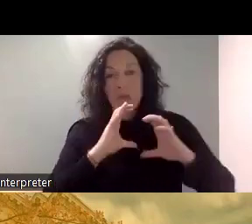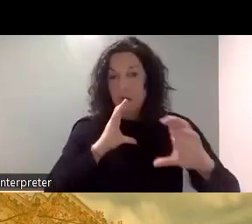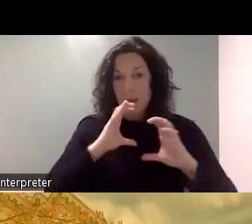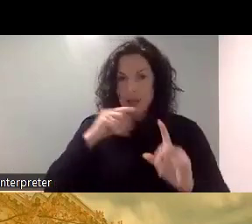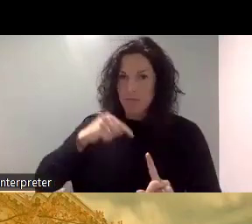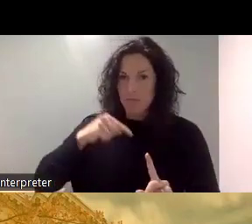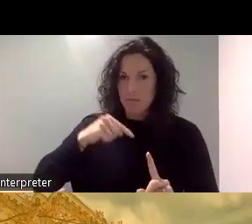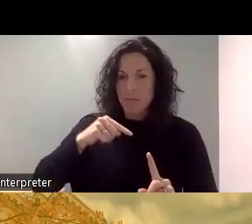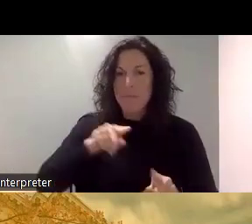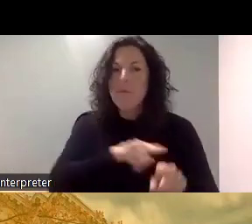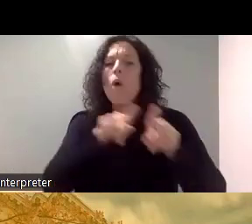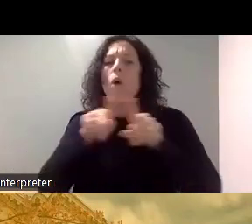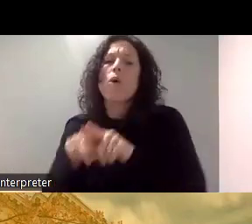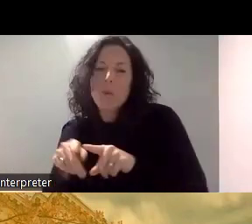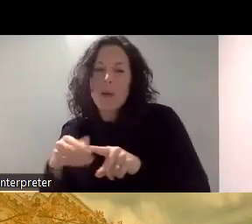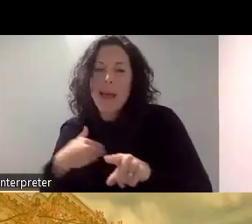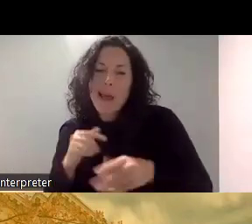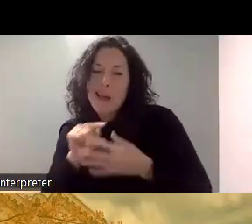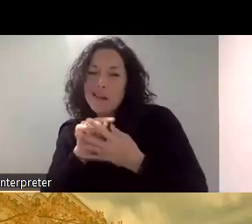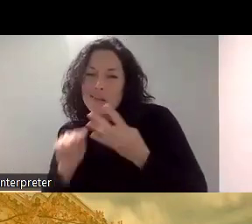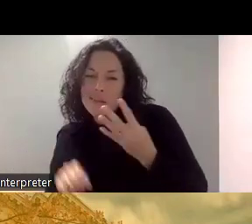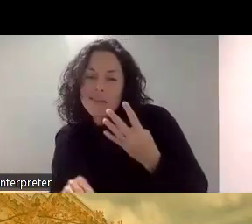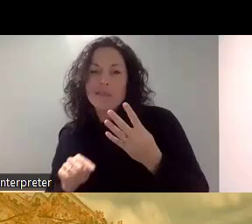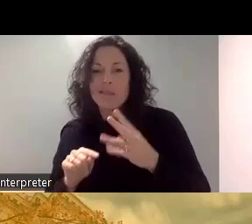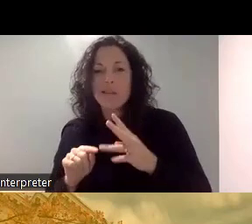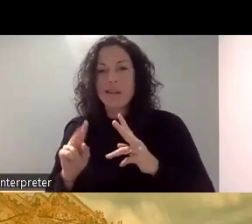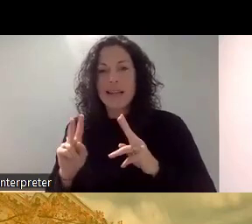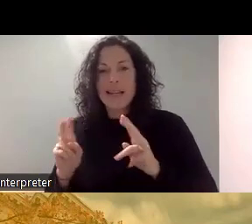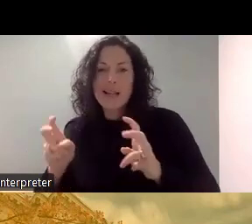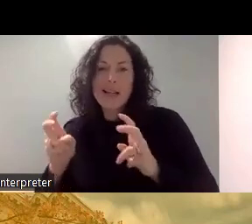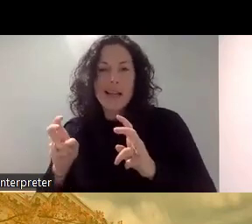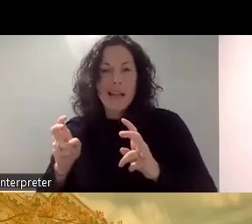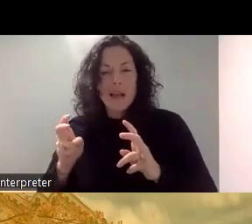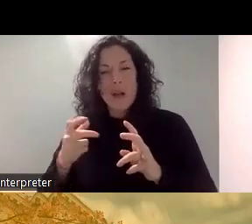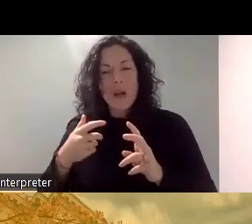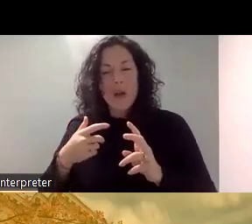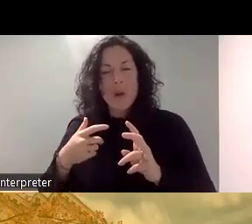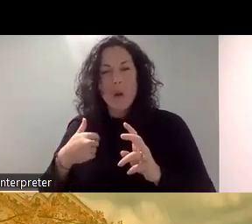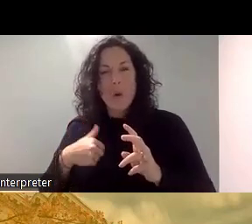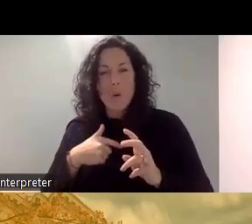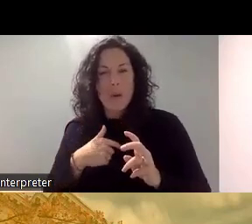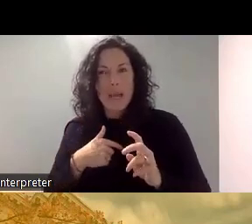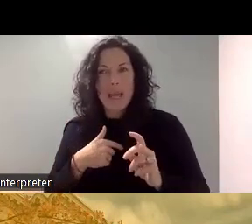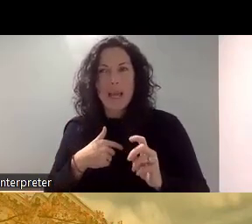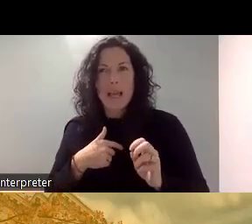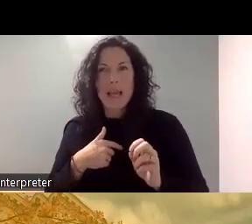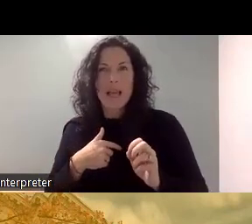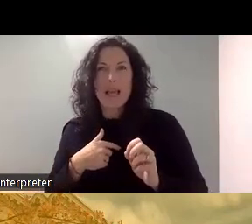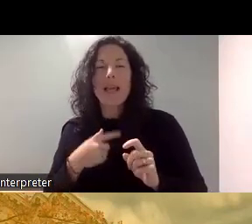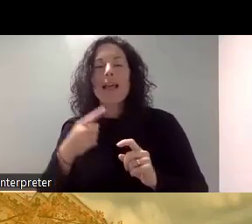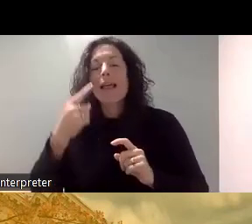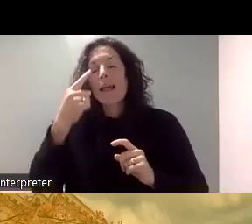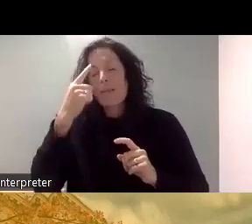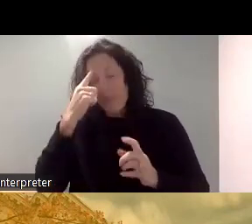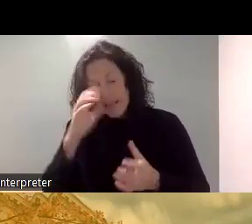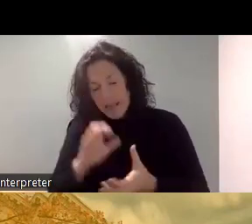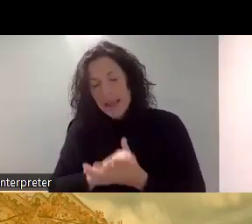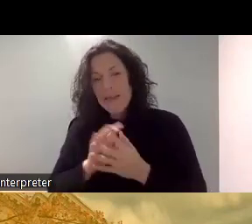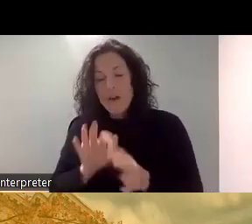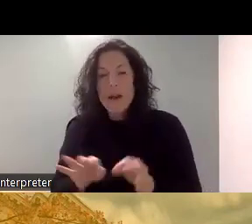that there were a series of topical areas that are things that we think are pivotal to success